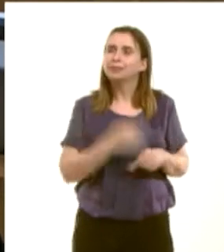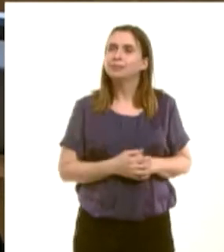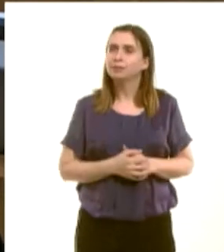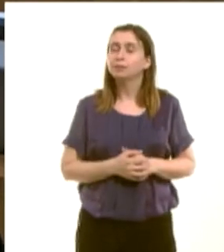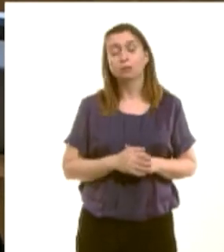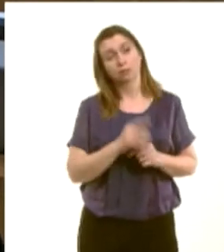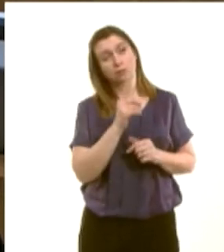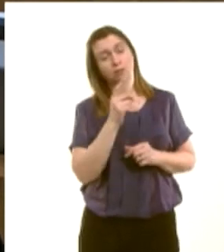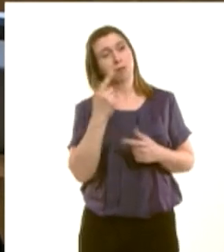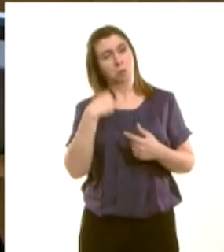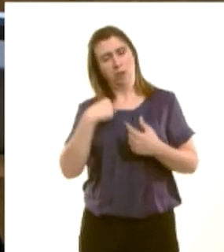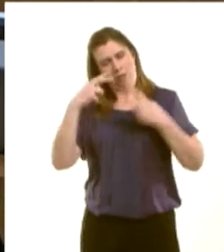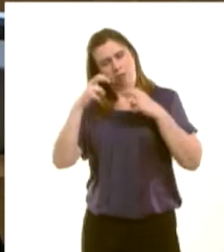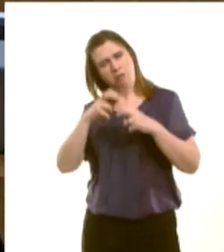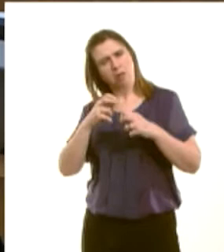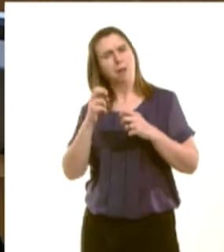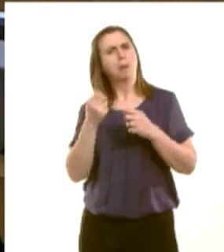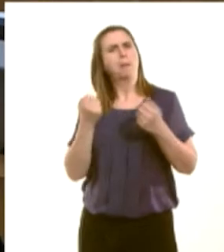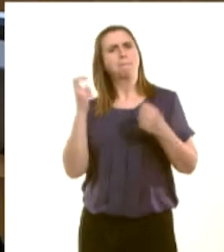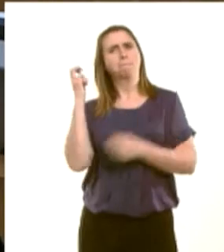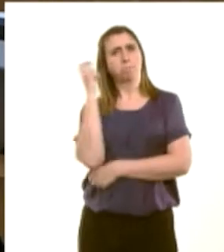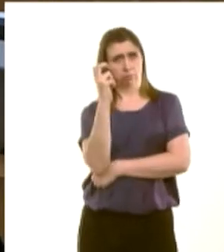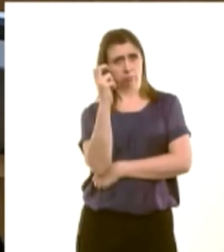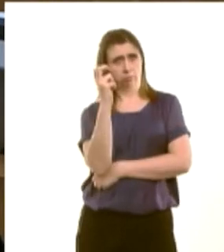looking at is how we can better integrate bus services. We donít have control, as the